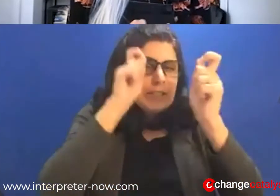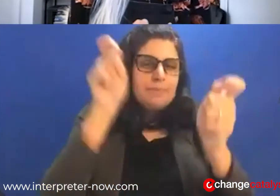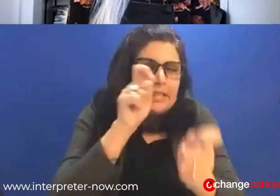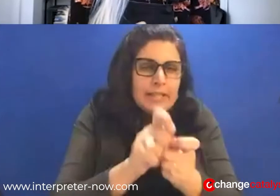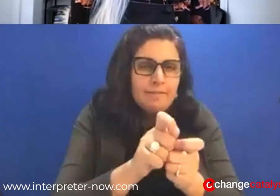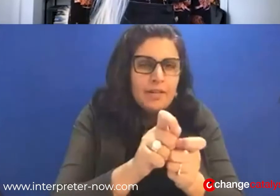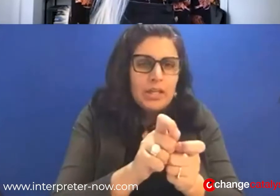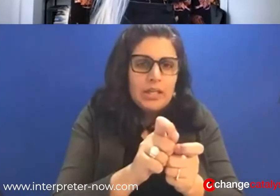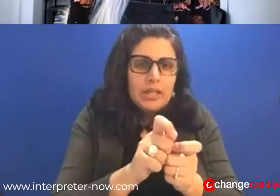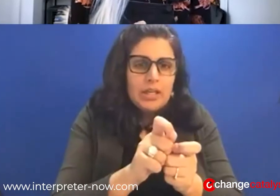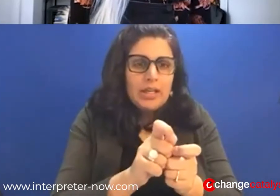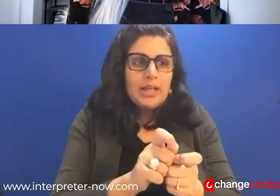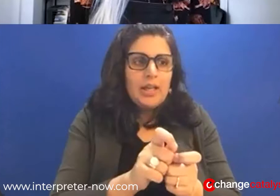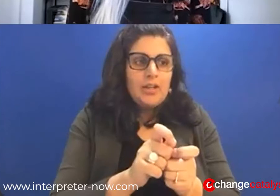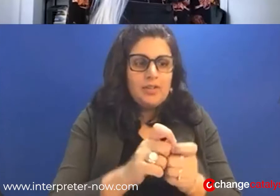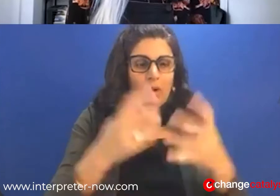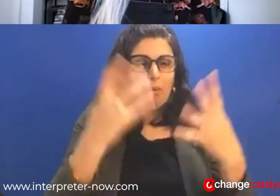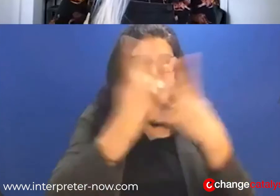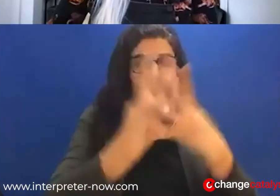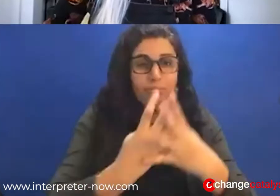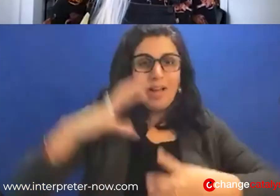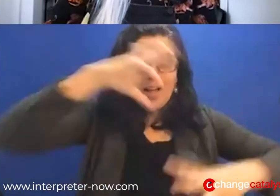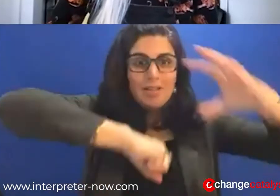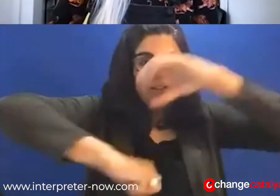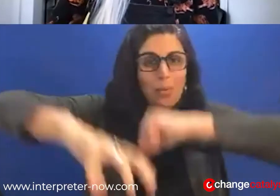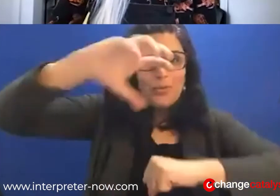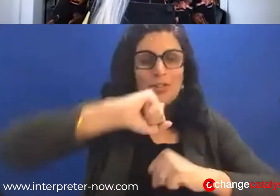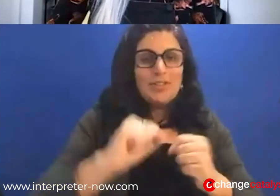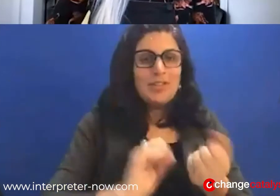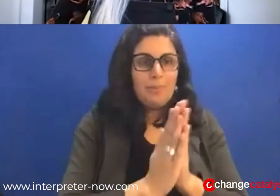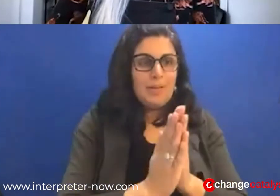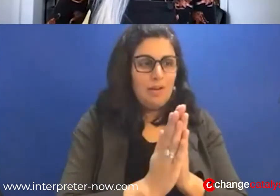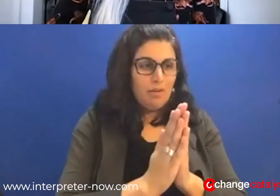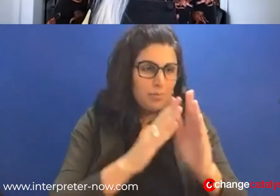away a lot of the assumptions there and gives really concrete steps to be an ally, a supporter,